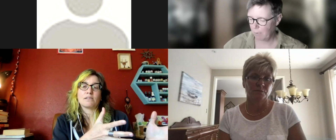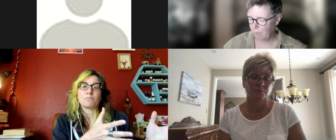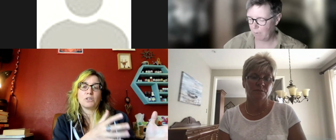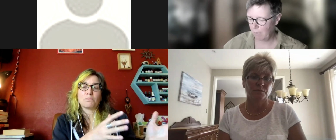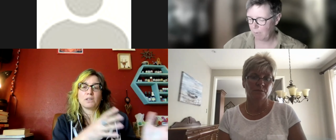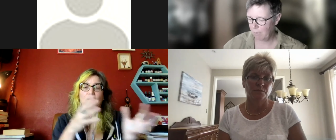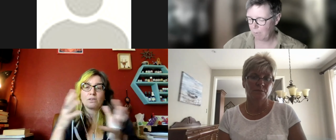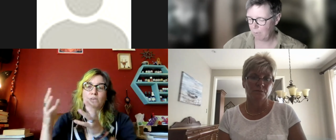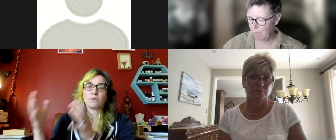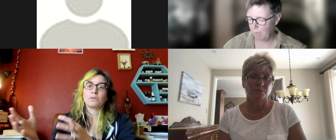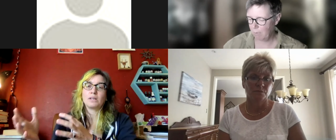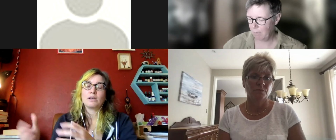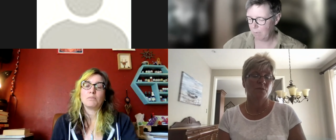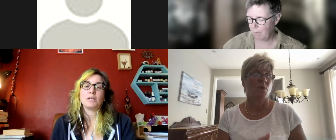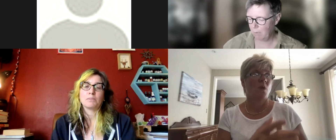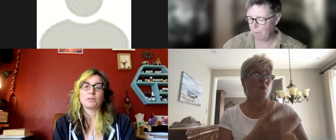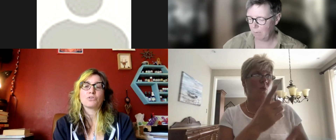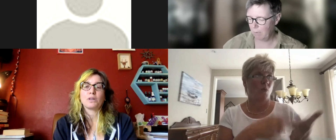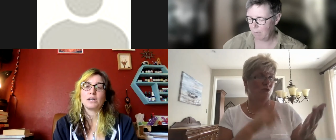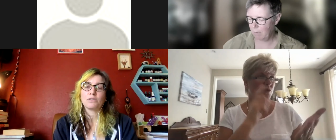his speech but then also being able to train it